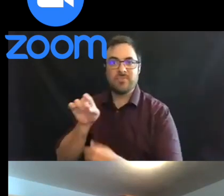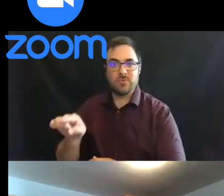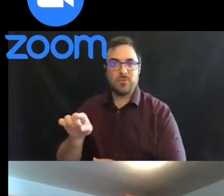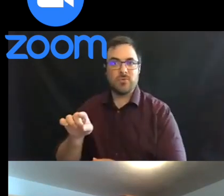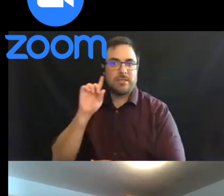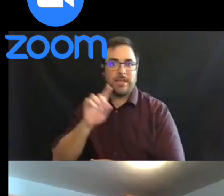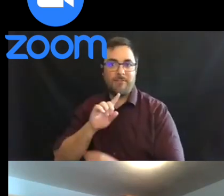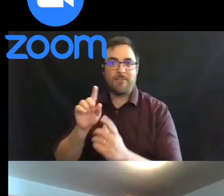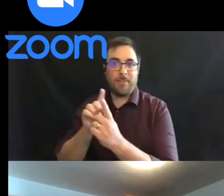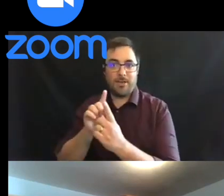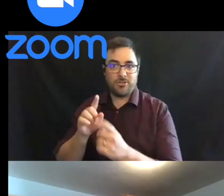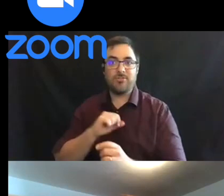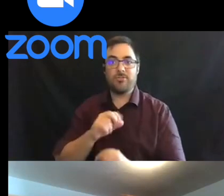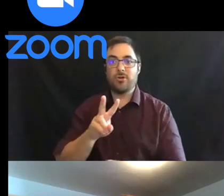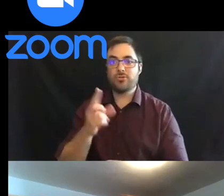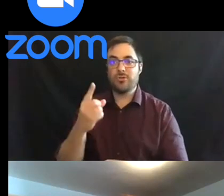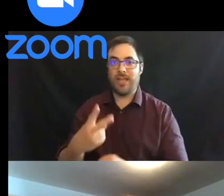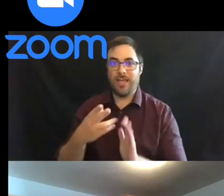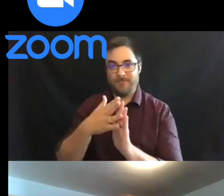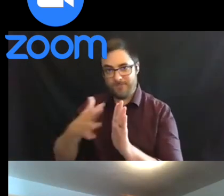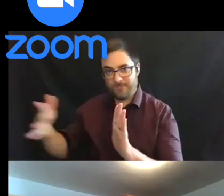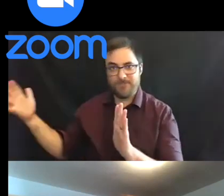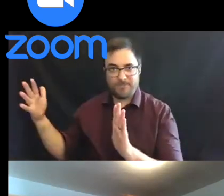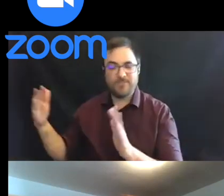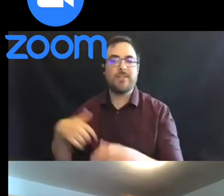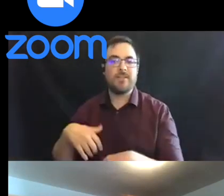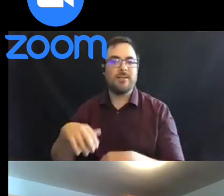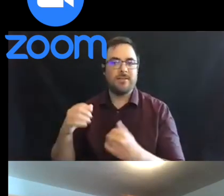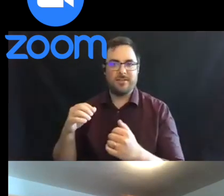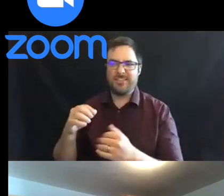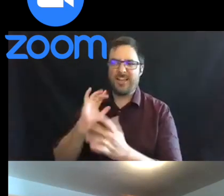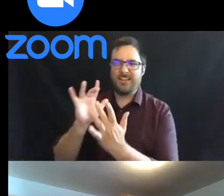at age two and a half, so we're trying to make that clear for families as well.